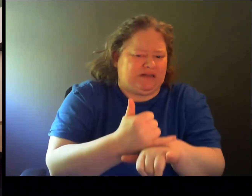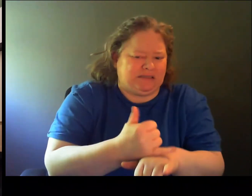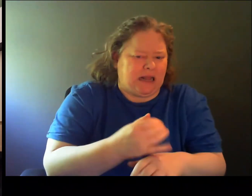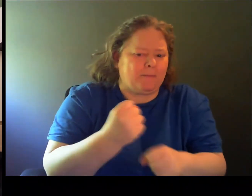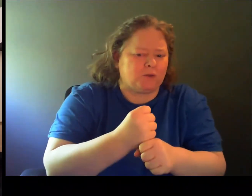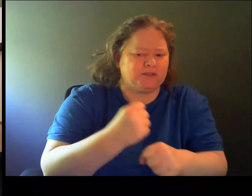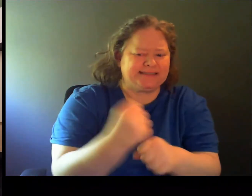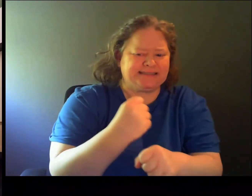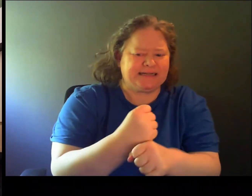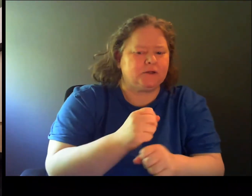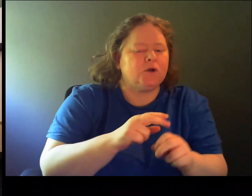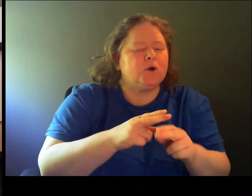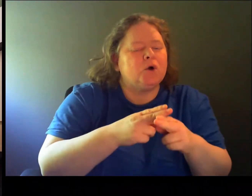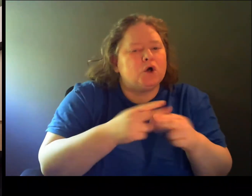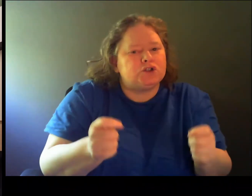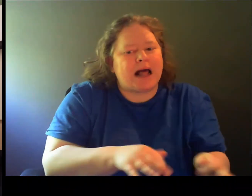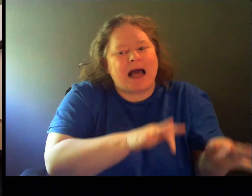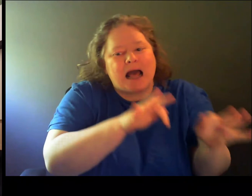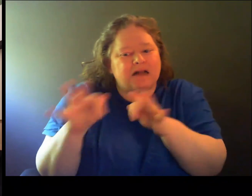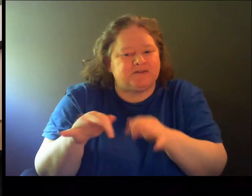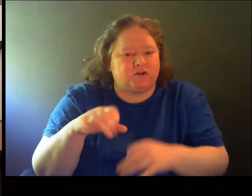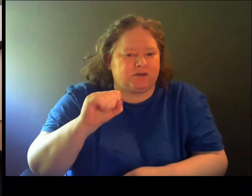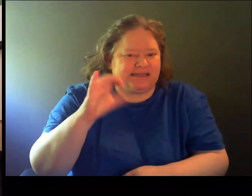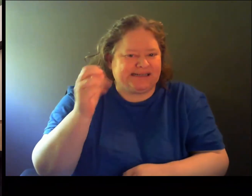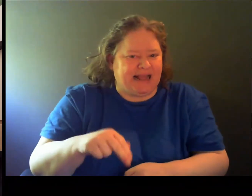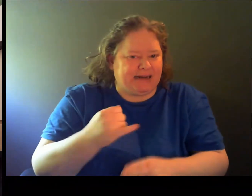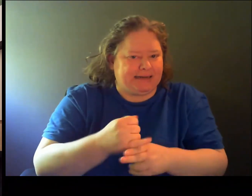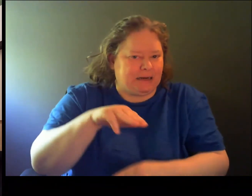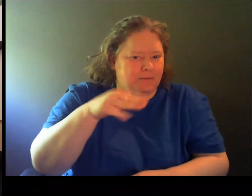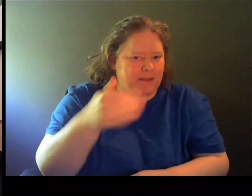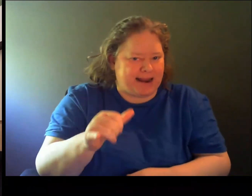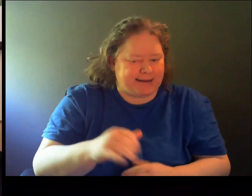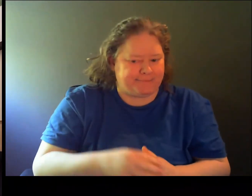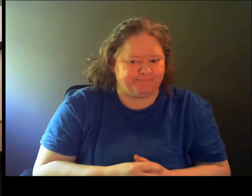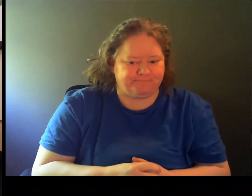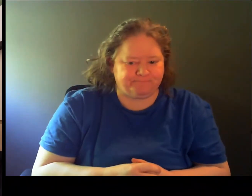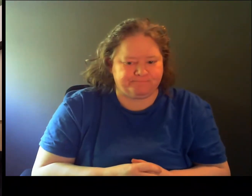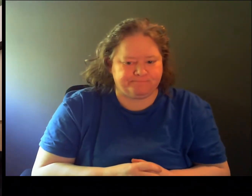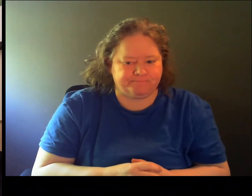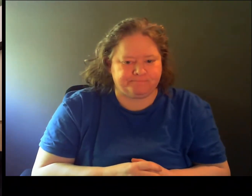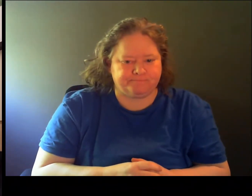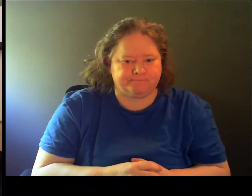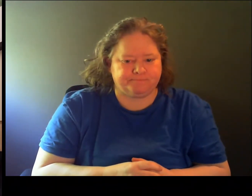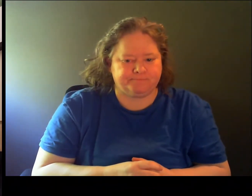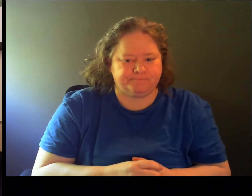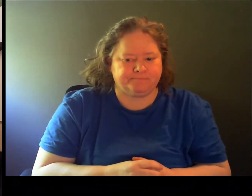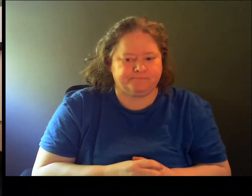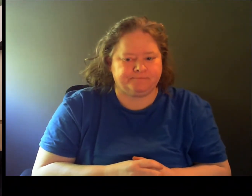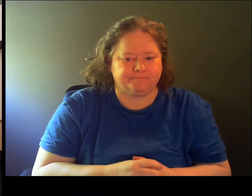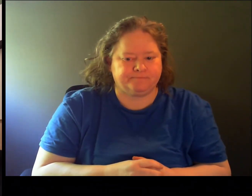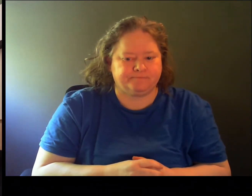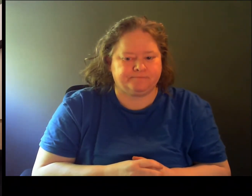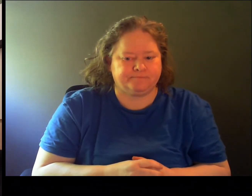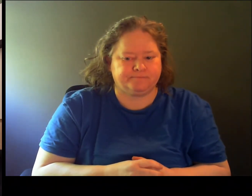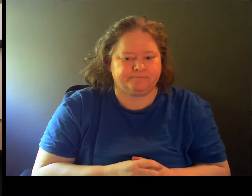I’m not going to say anything to the kids yet about a date, until after the scan in May.